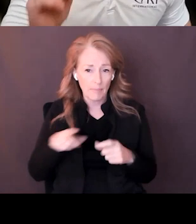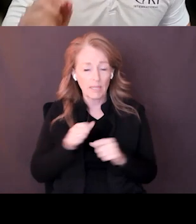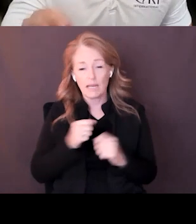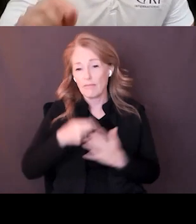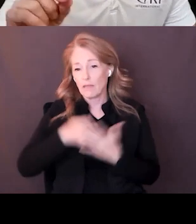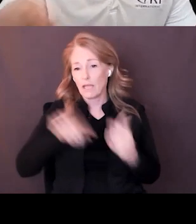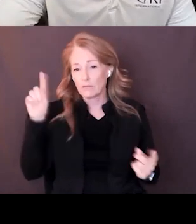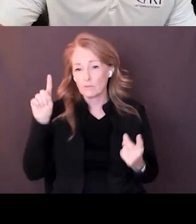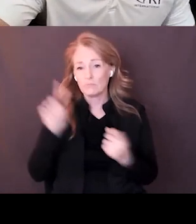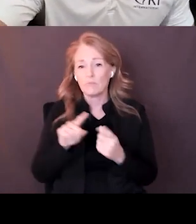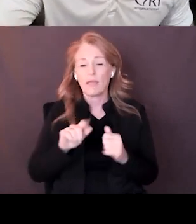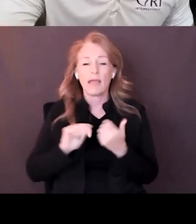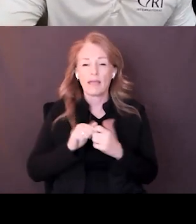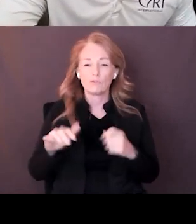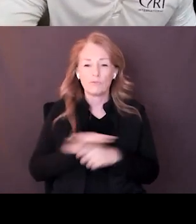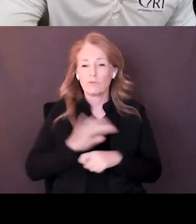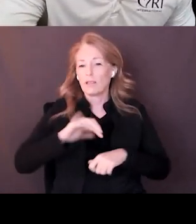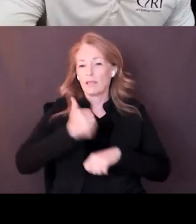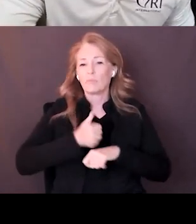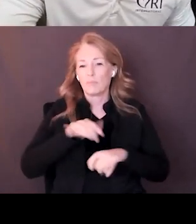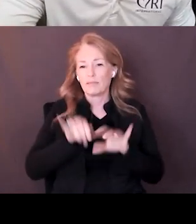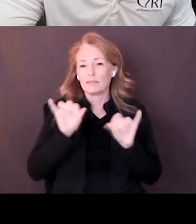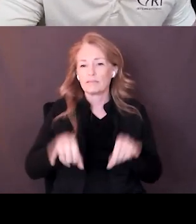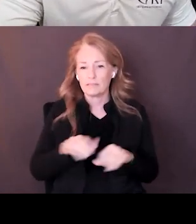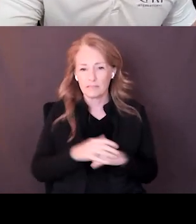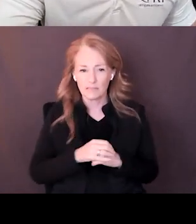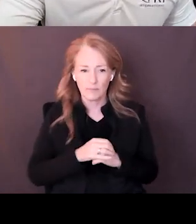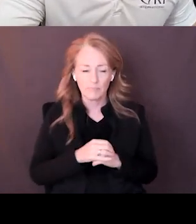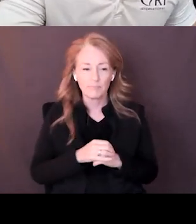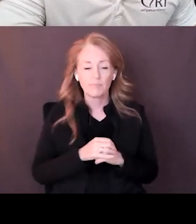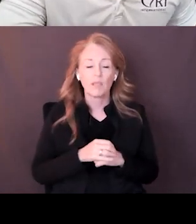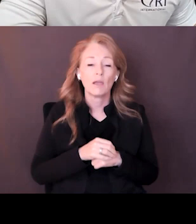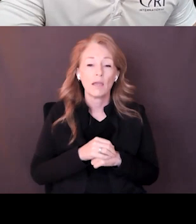THE LAST WARNING WITH THE CALCULATOR IS YOU ARE GOING TO